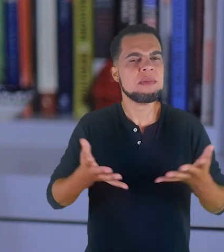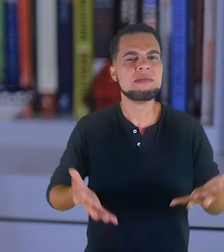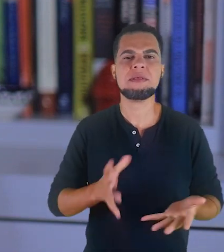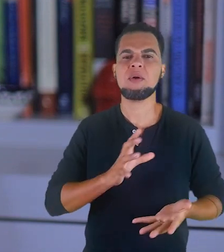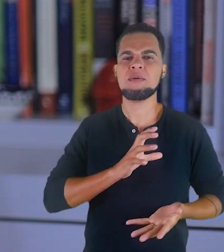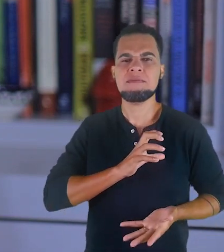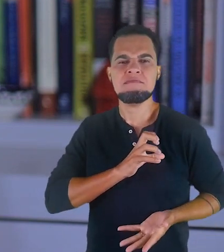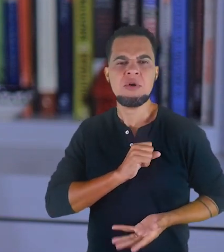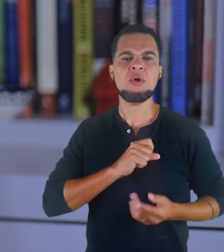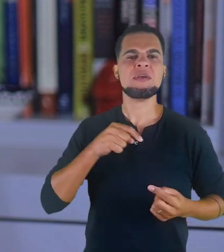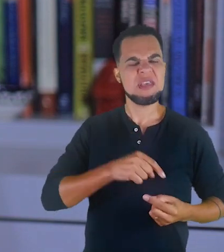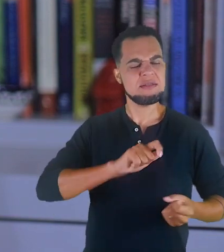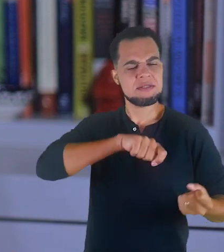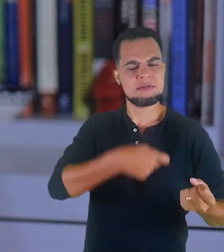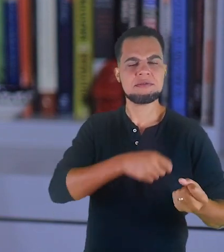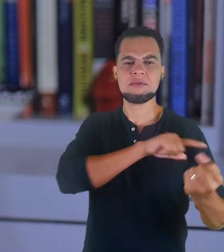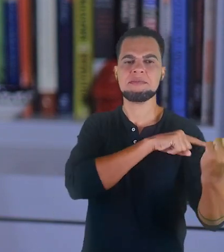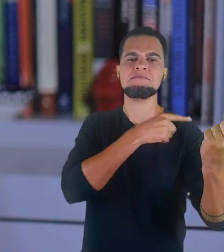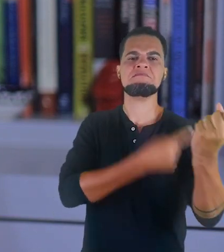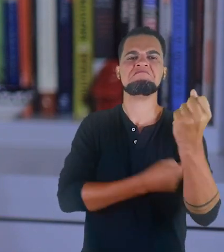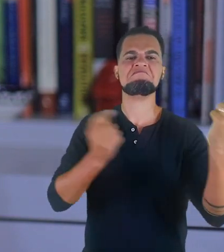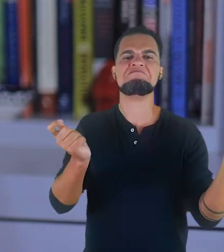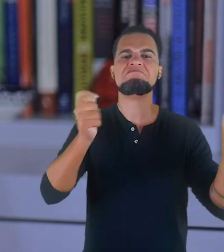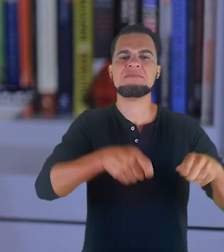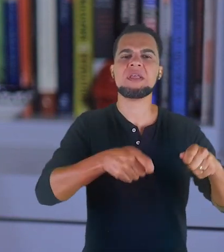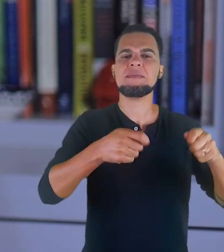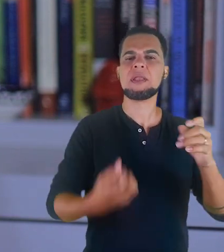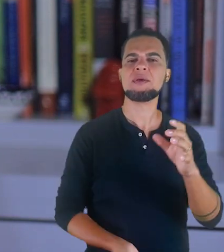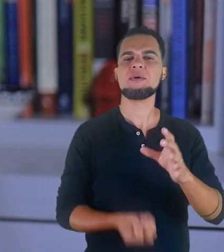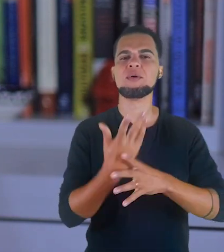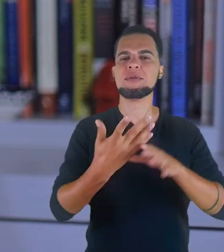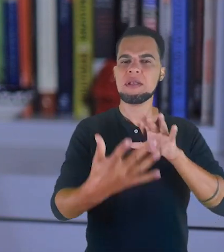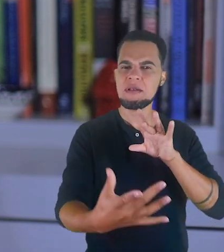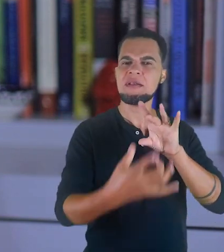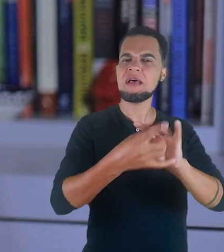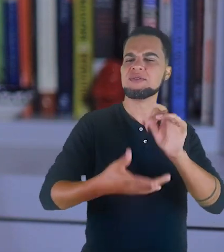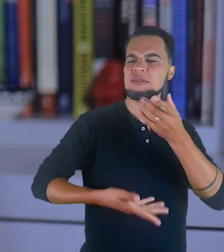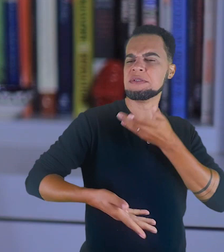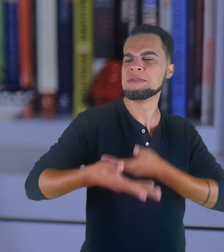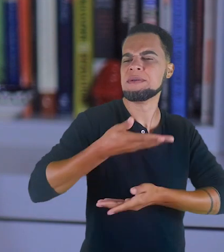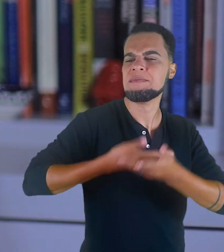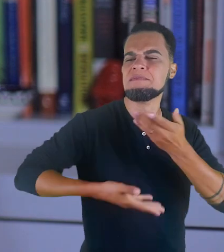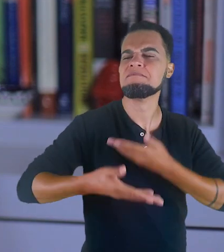as something of great, great power to build the bonds of camaraderie